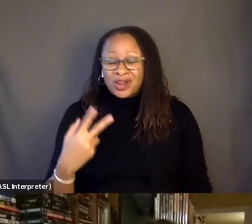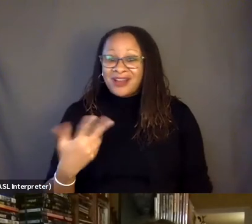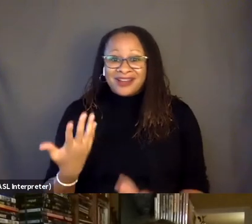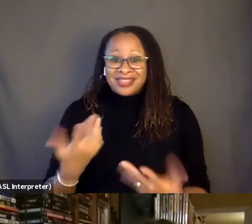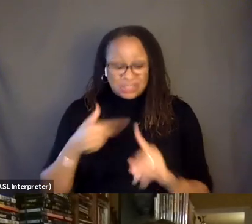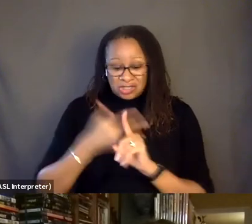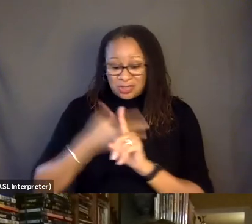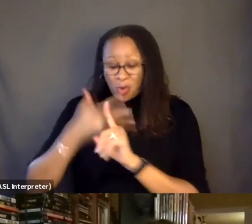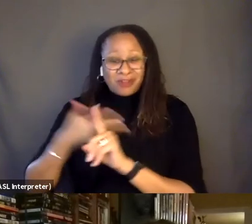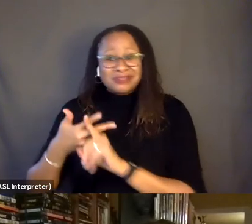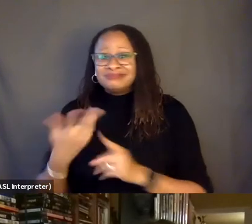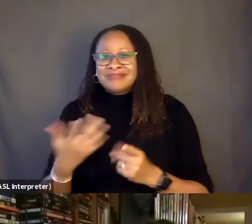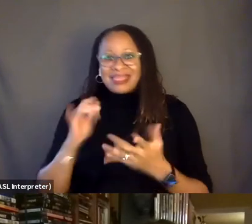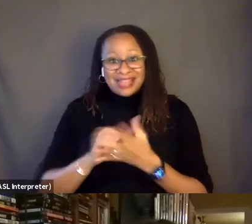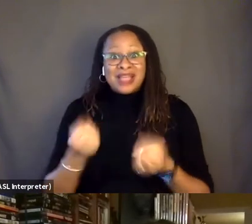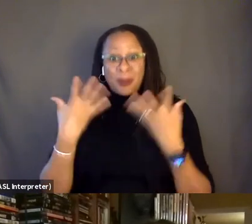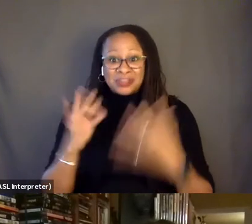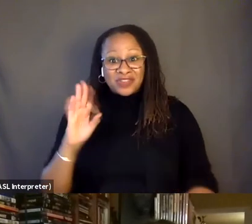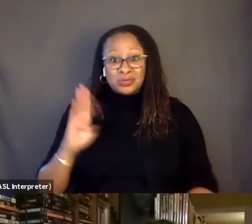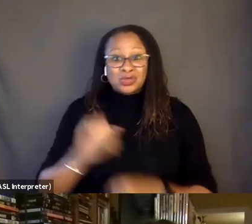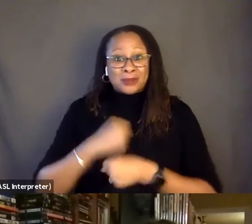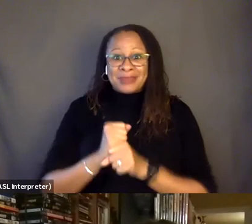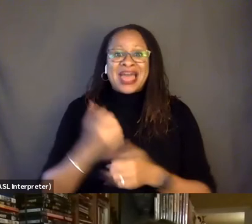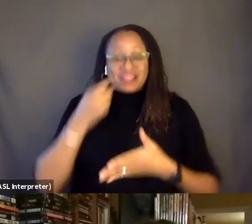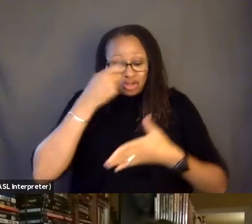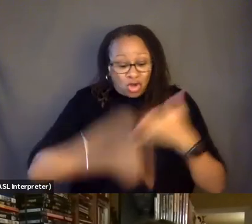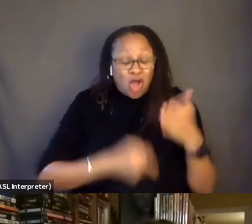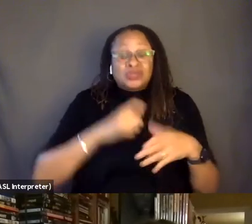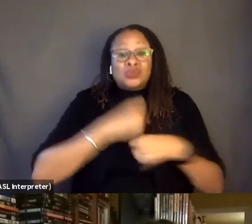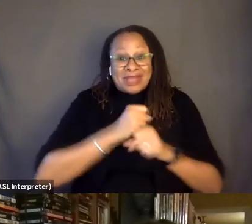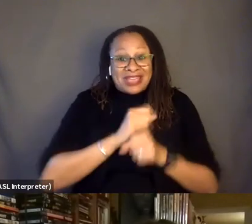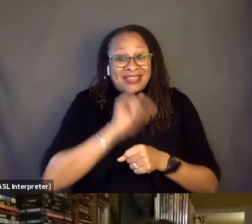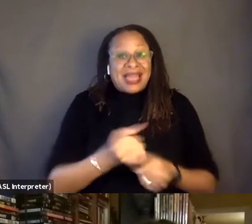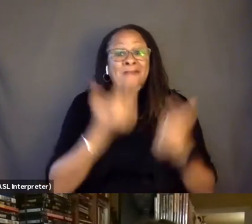So there is a cost to making this much money. Easy come, easy go.